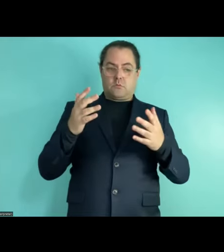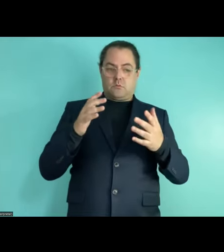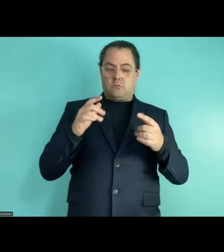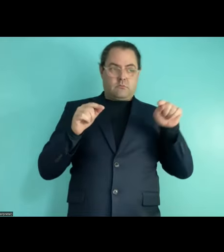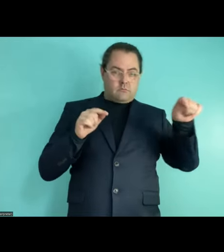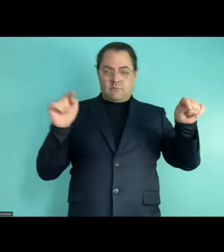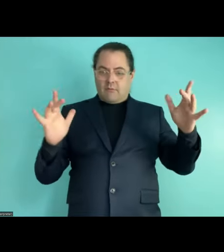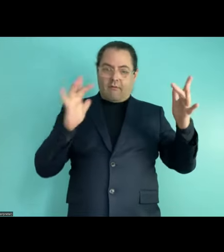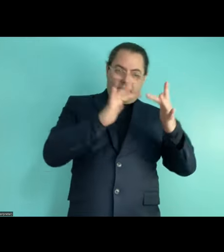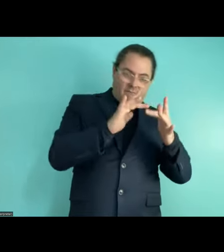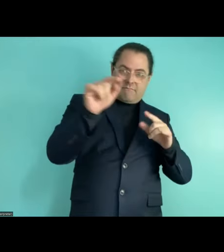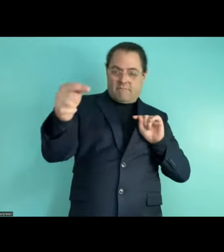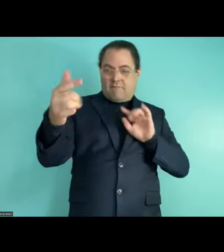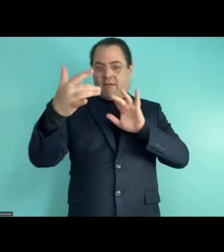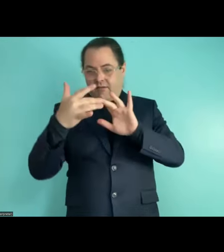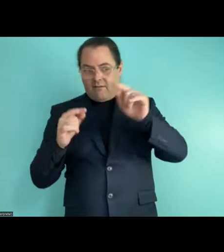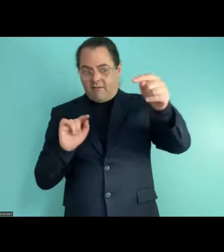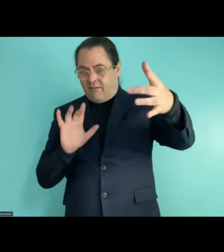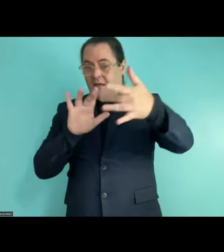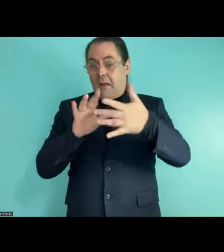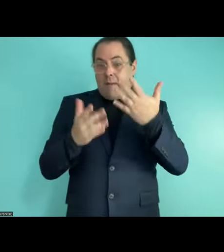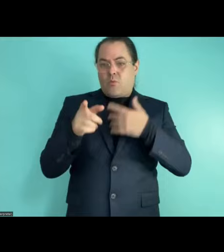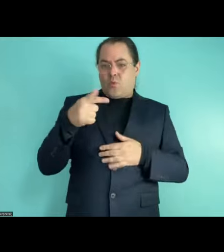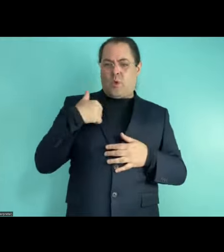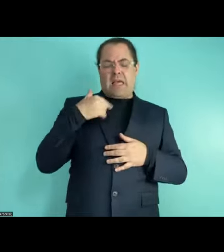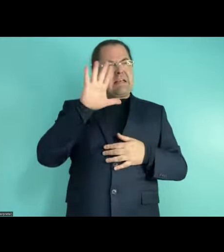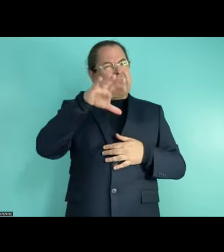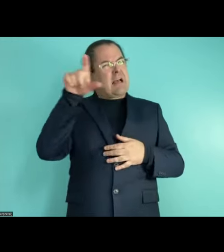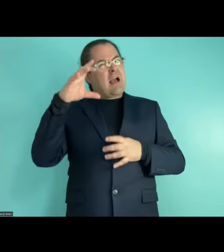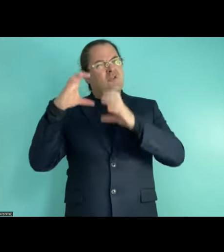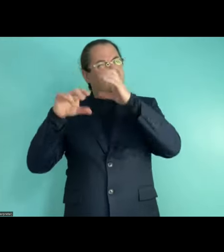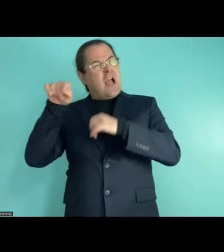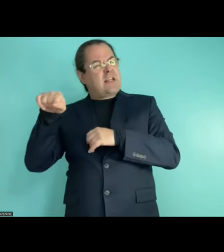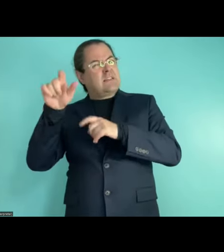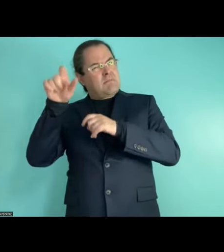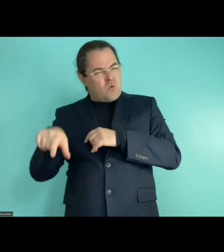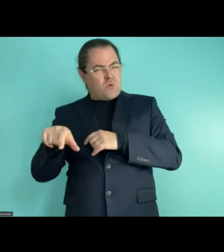If you realize oh there was somebody in the chat that, you know, I would like to talk